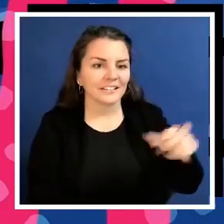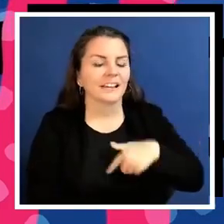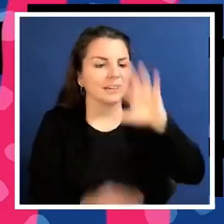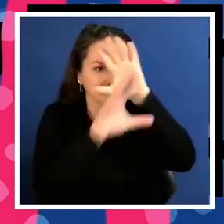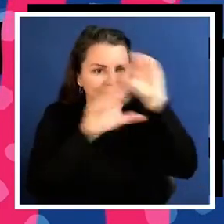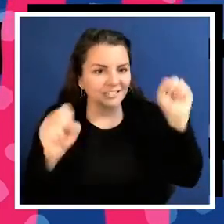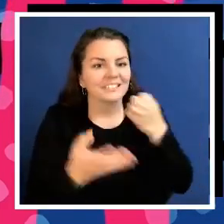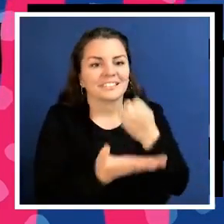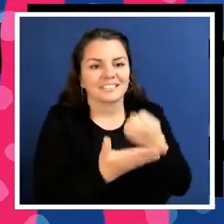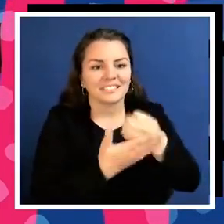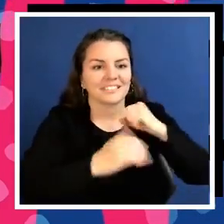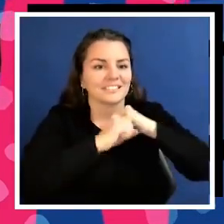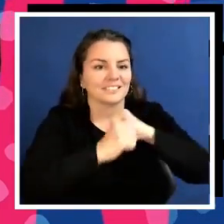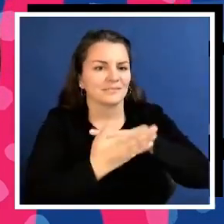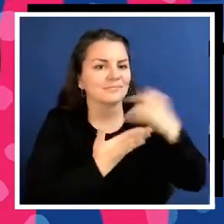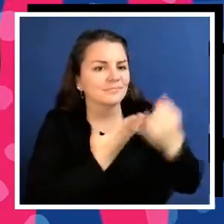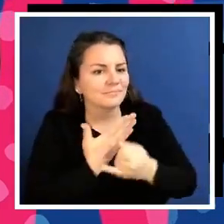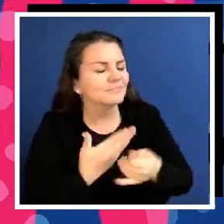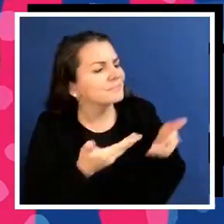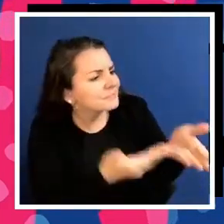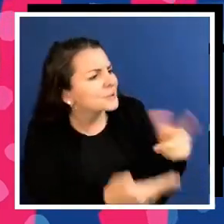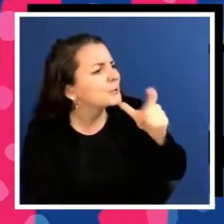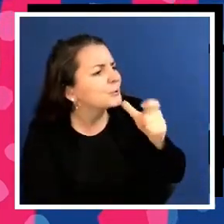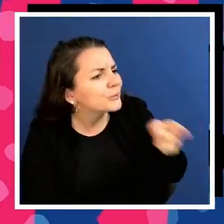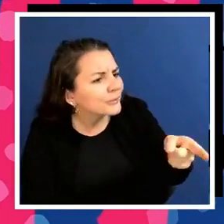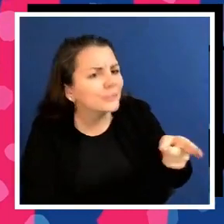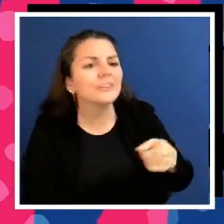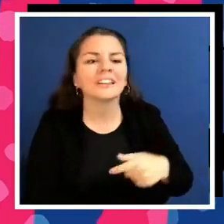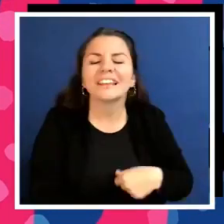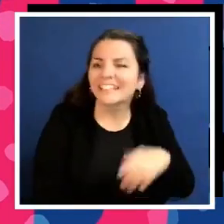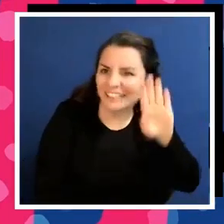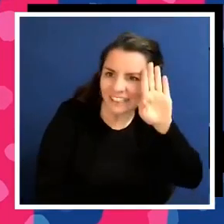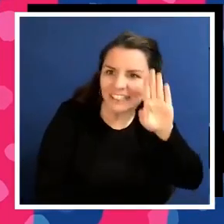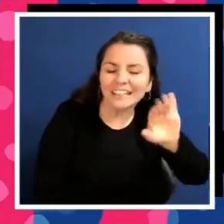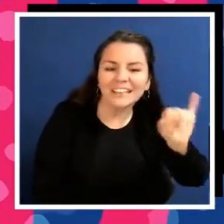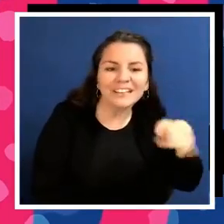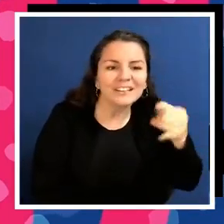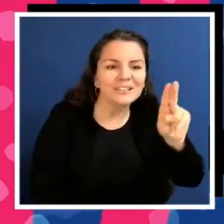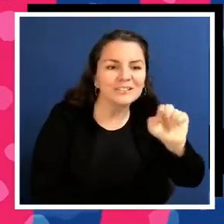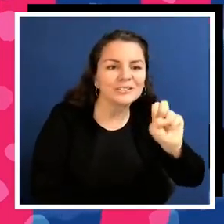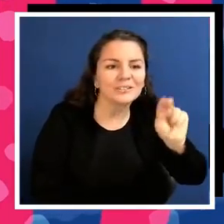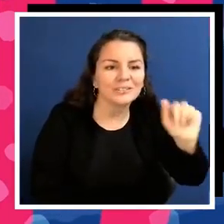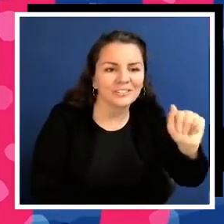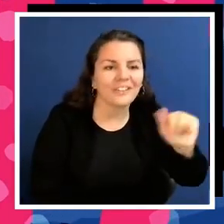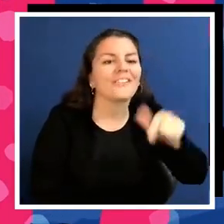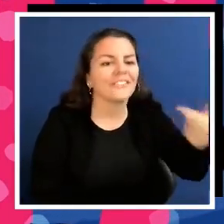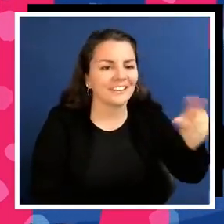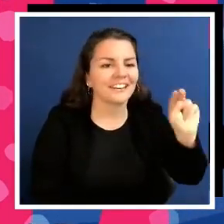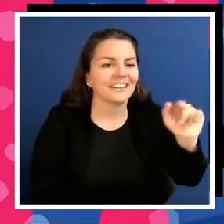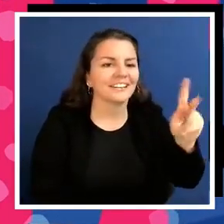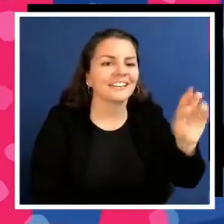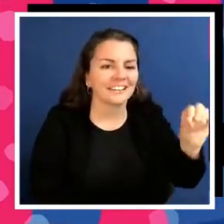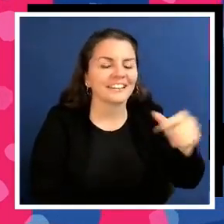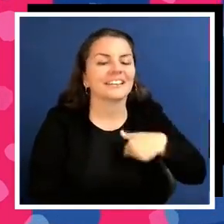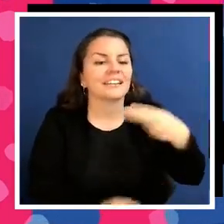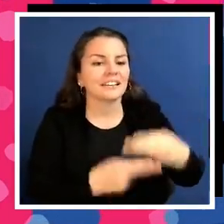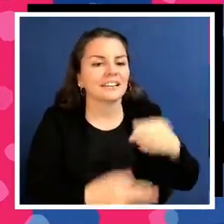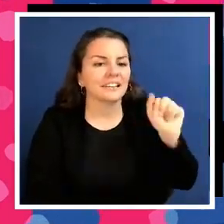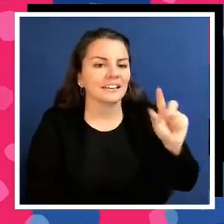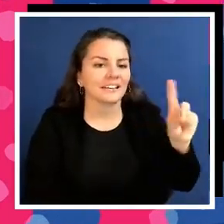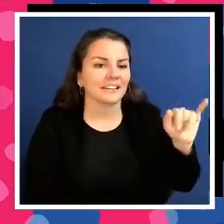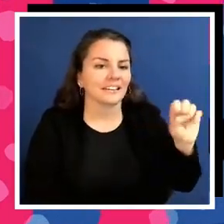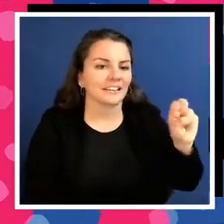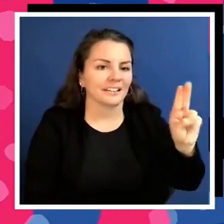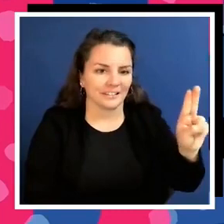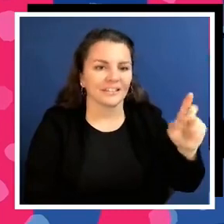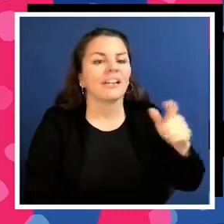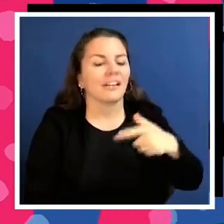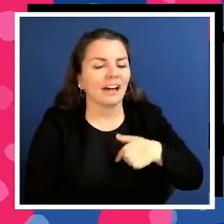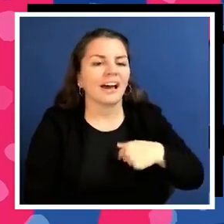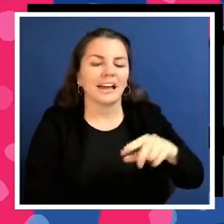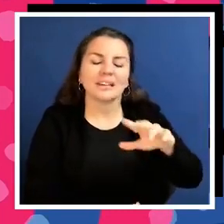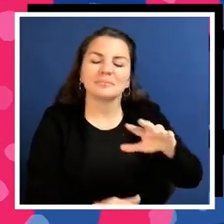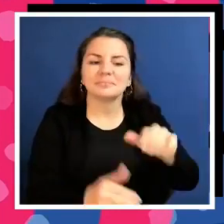PAYMENTS.